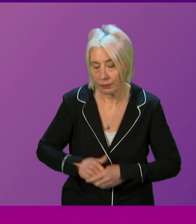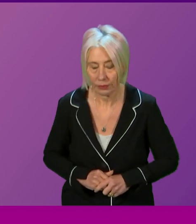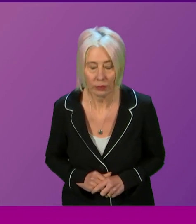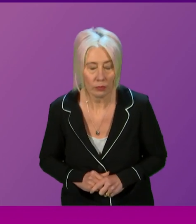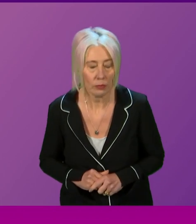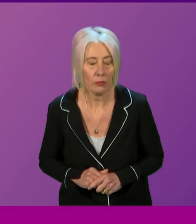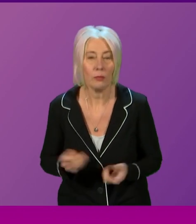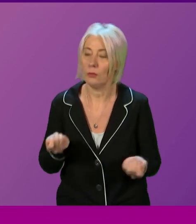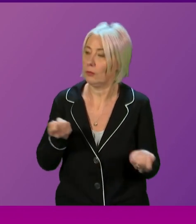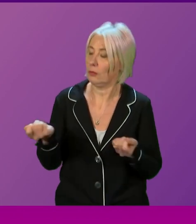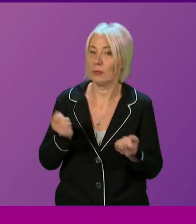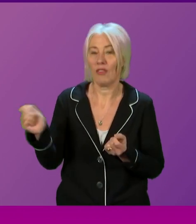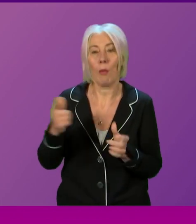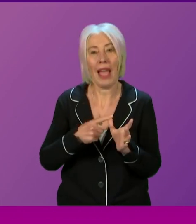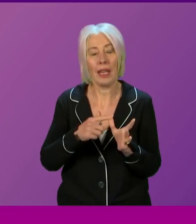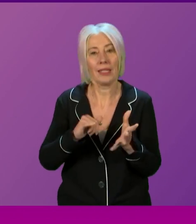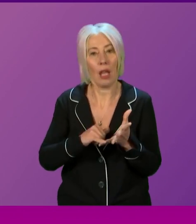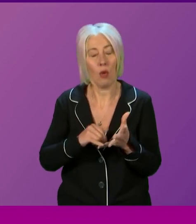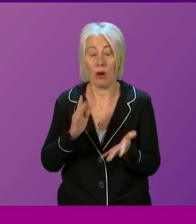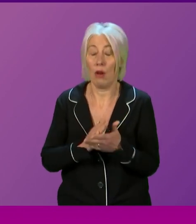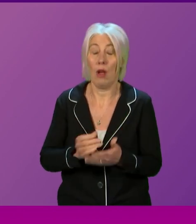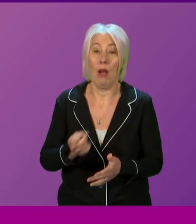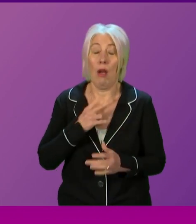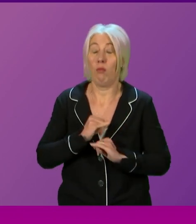What we have just heard from Anas Sarwar is devastating.